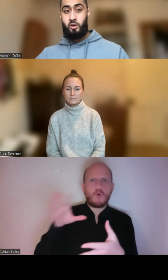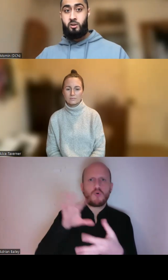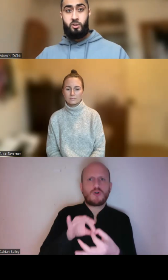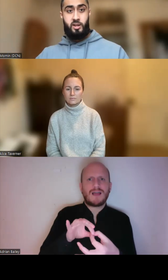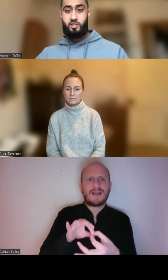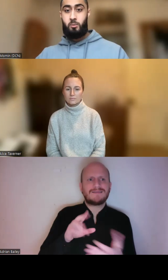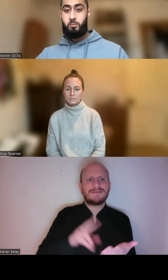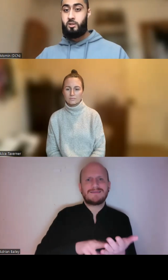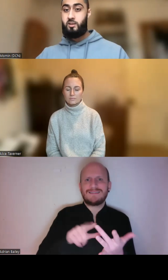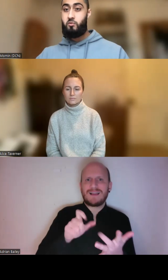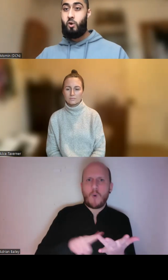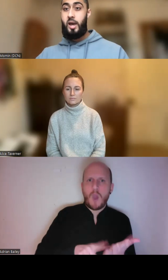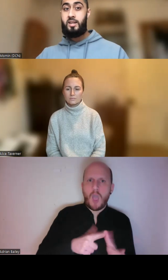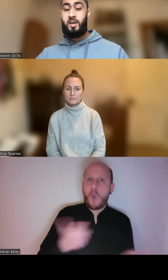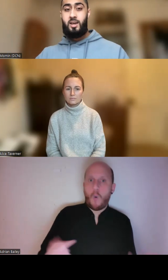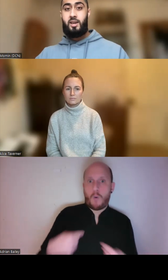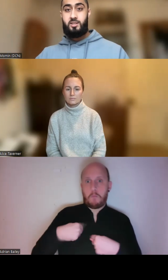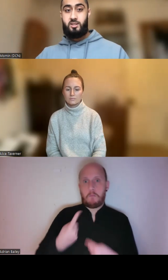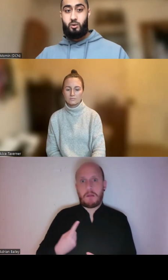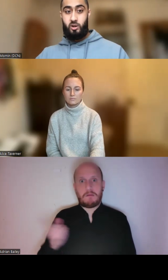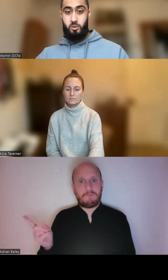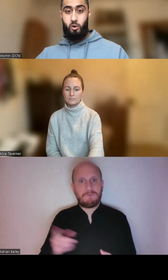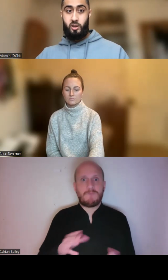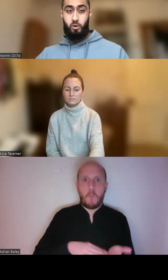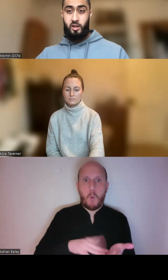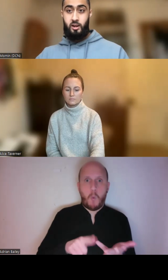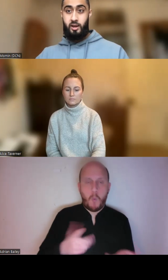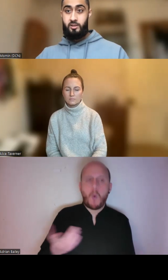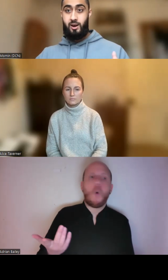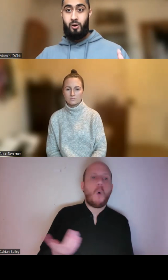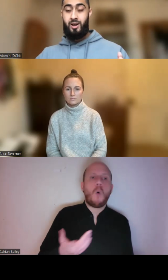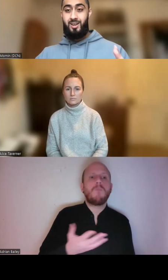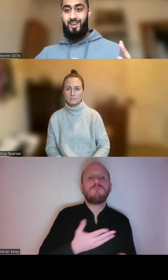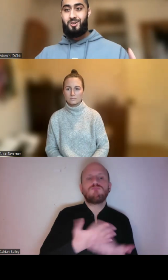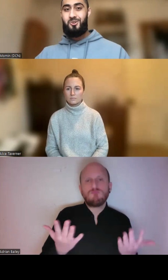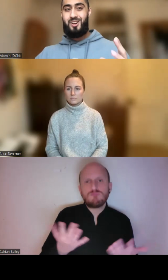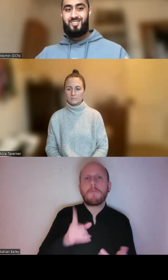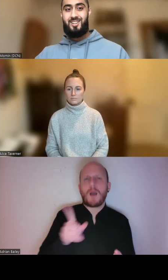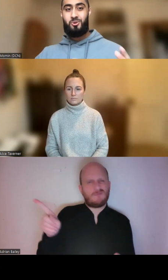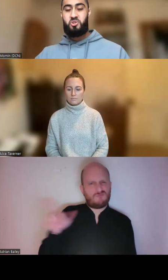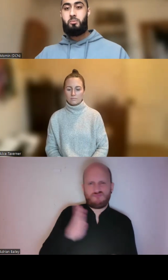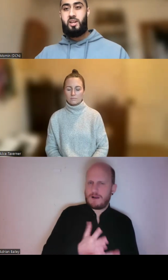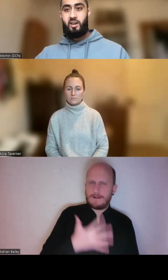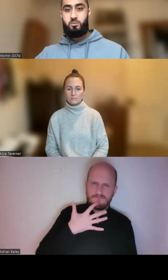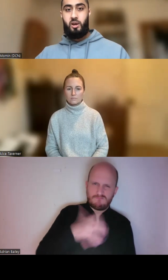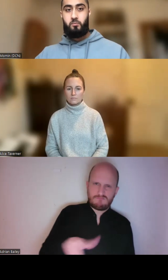or any of the other tech champions if you've got any cases that you want to be booking. Nikola is our resident social media expert.